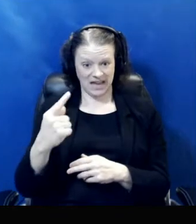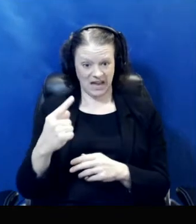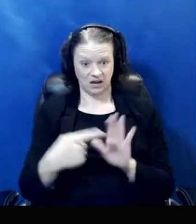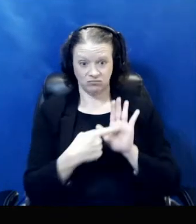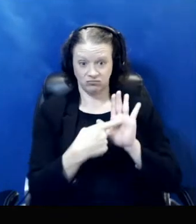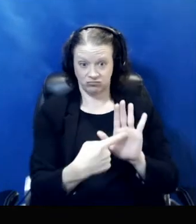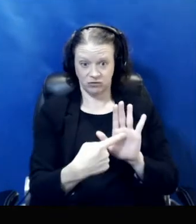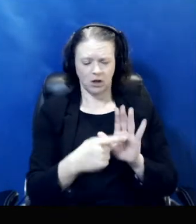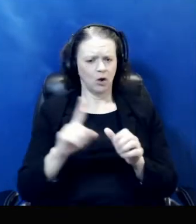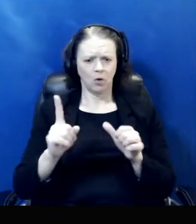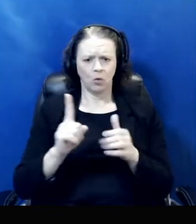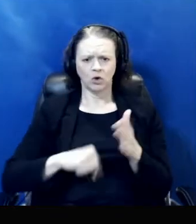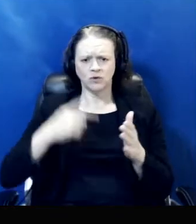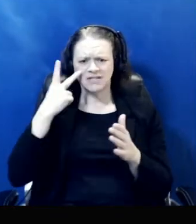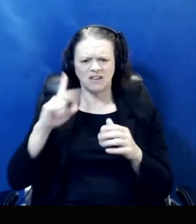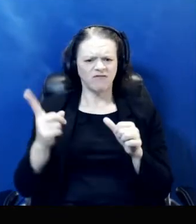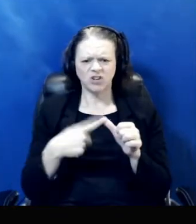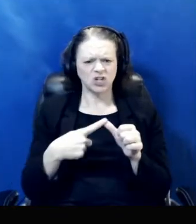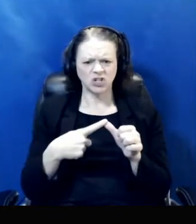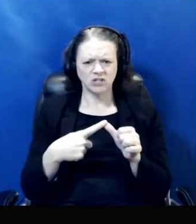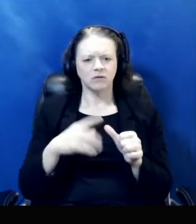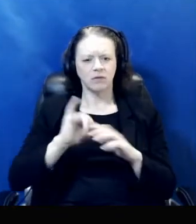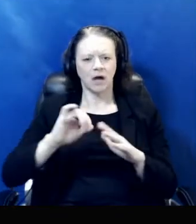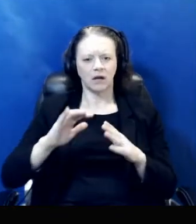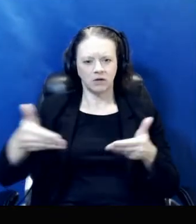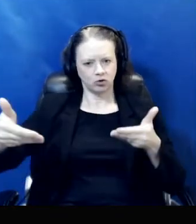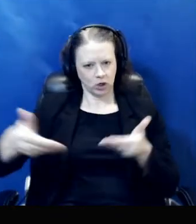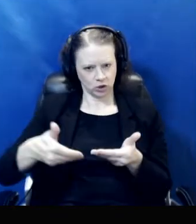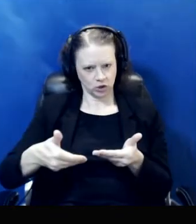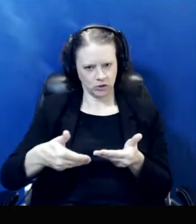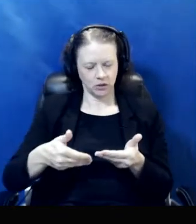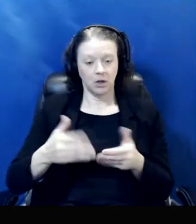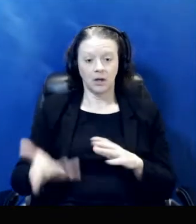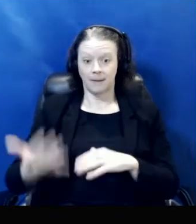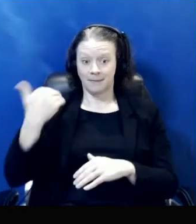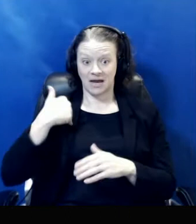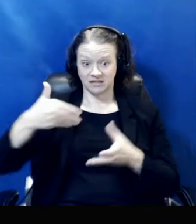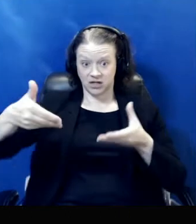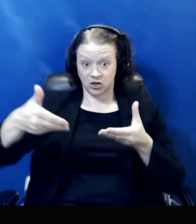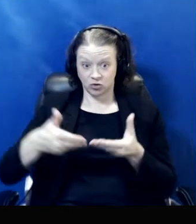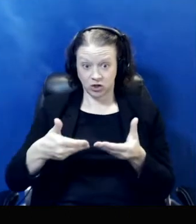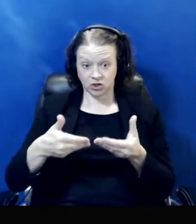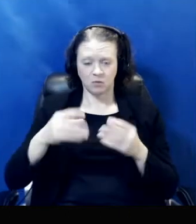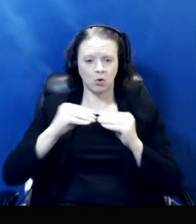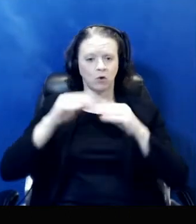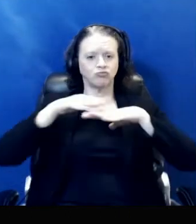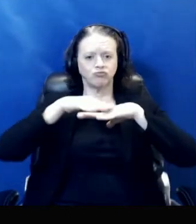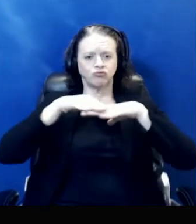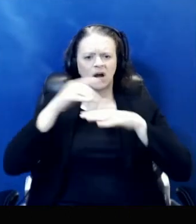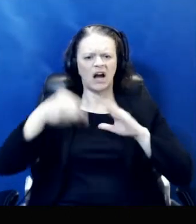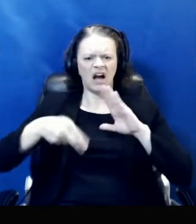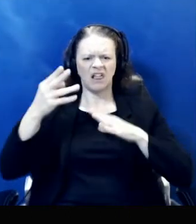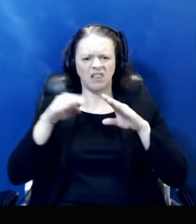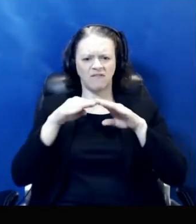In the past the introductions to each XAG were very high level, and given the fact that, as Tara mentioned, there are 23